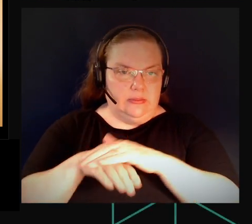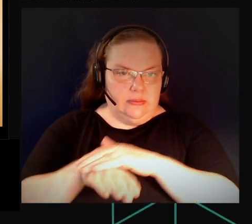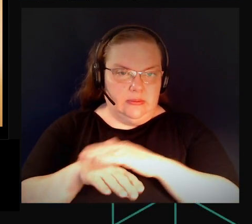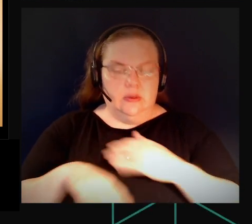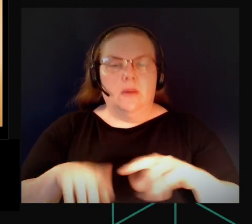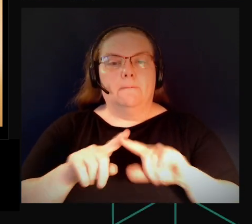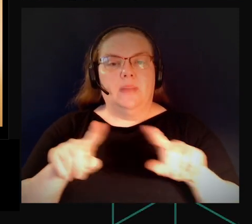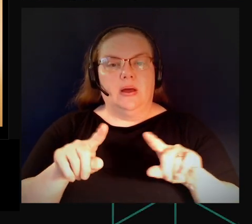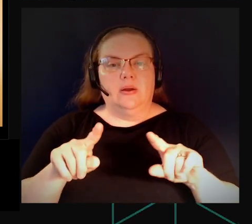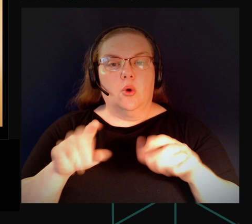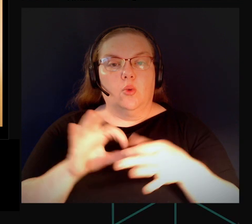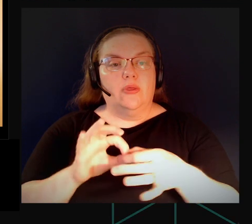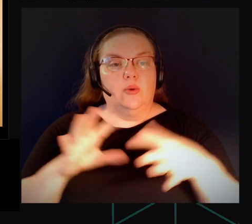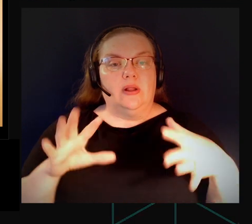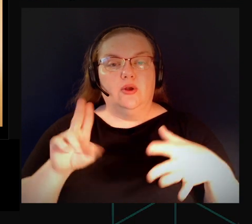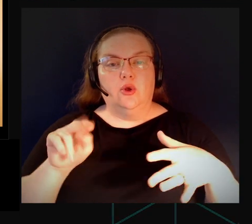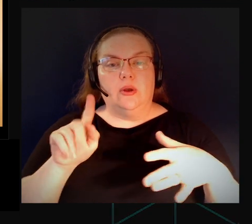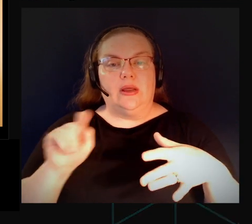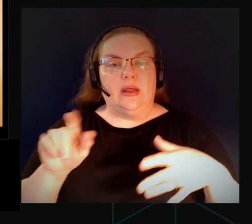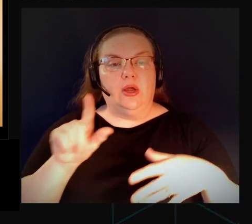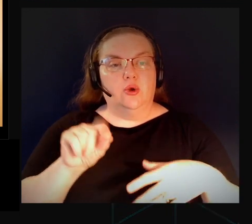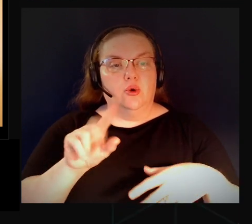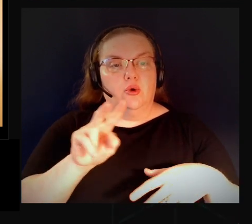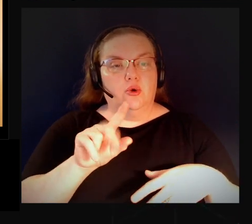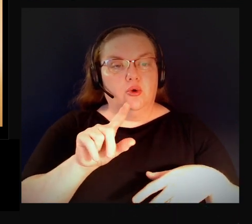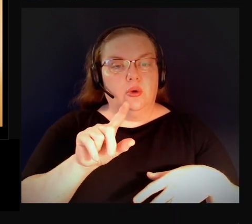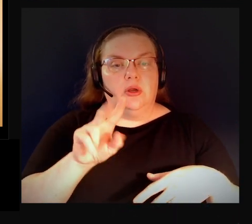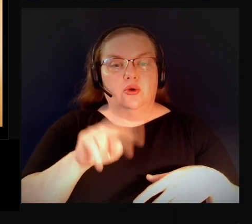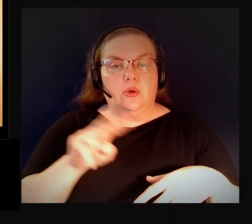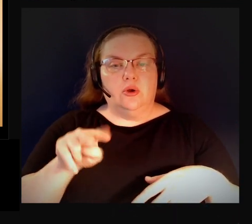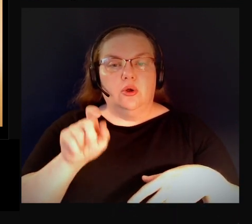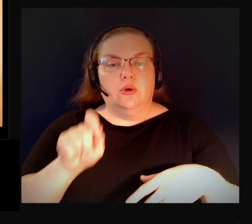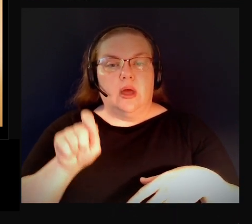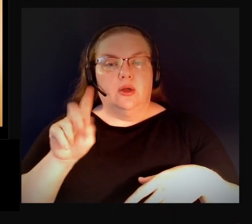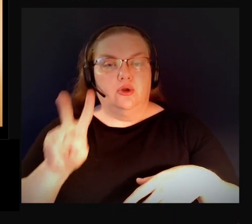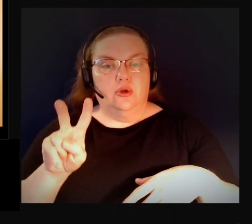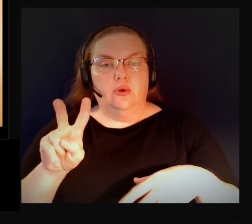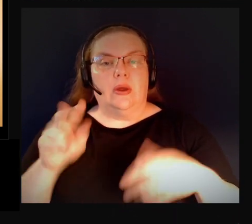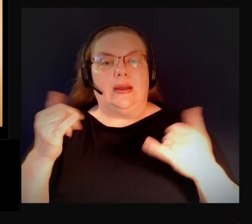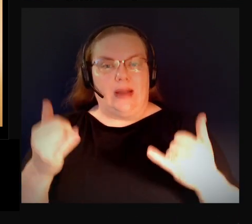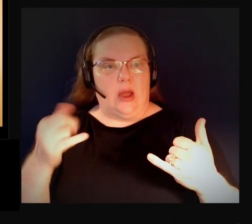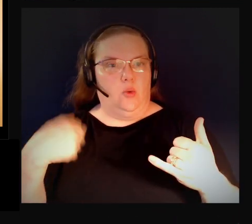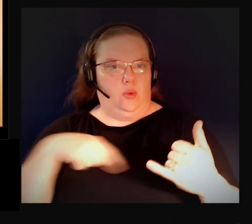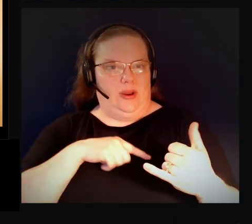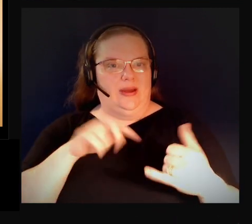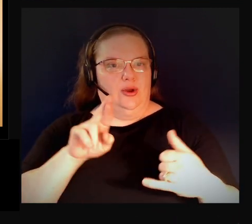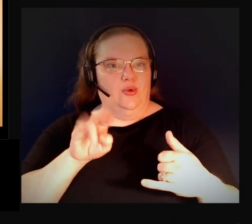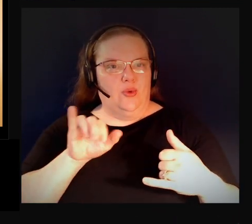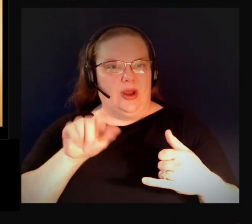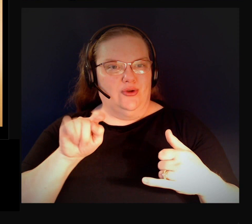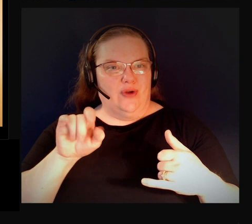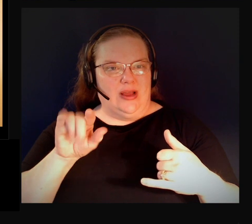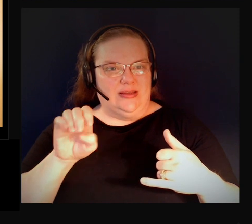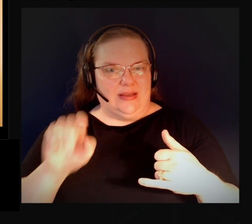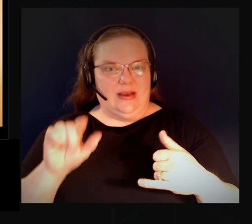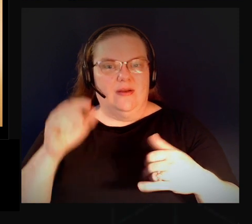With the release of Unity 2022.2, ray tracing on Xbox is now possible. So in the beginning of March, the team released an update